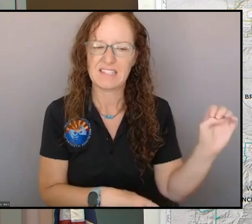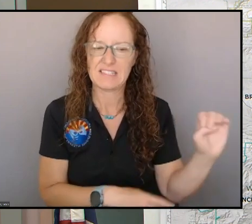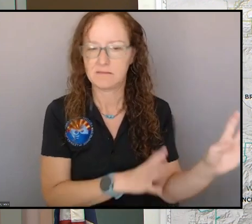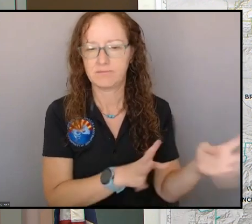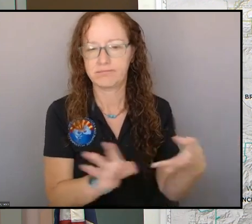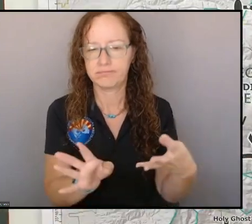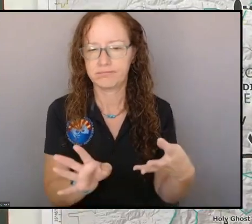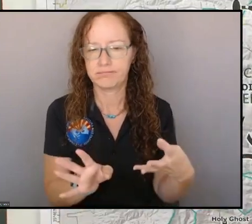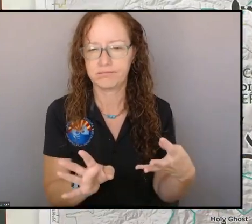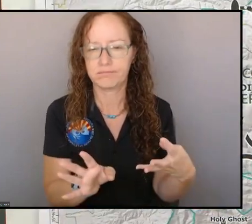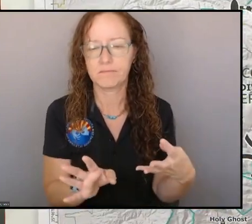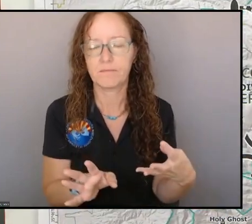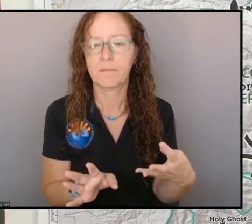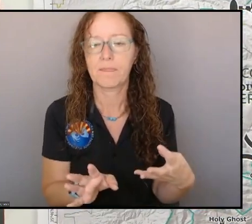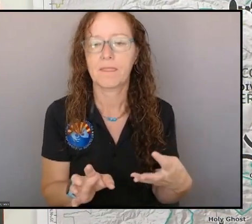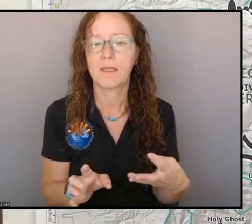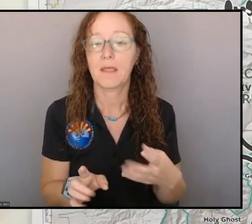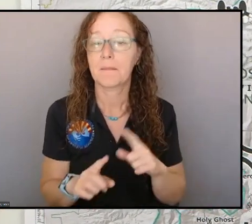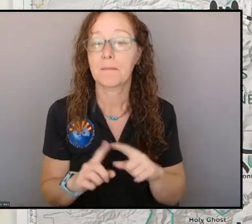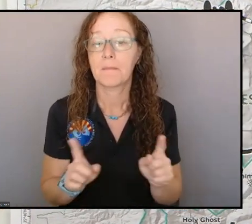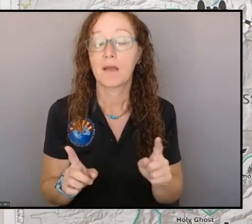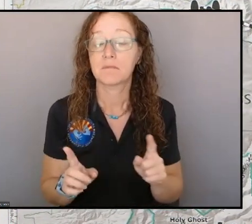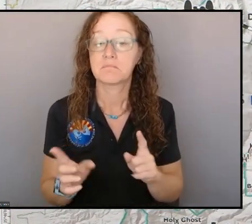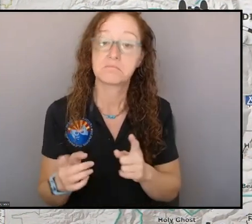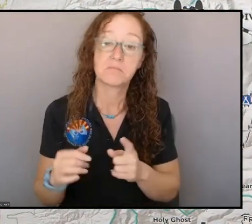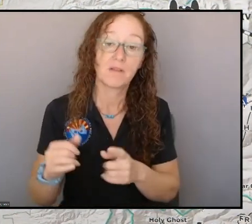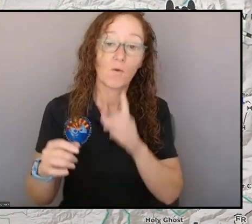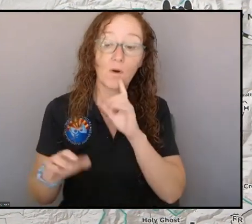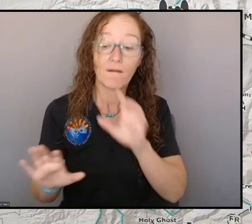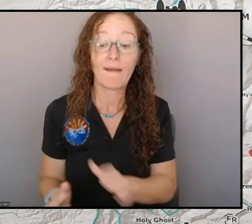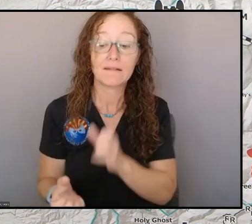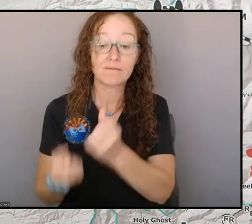fire line until probably midnight or so tomorrow night